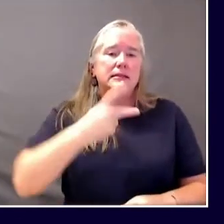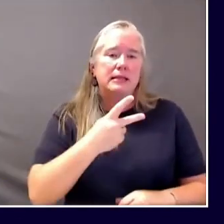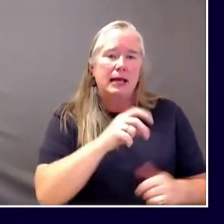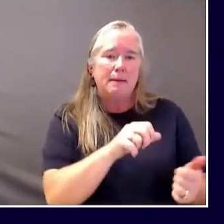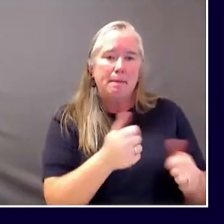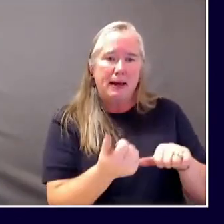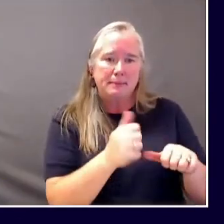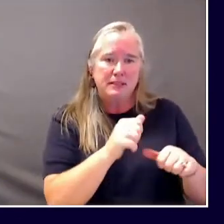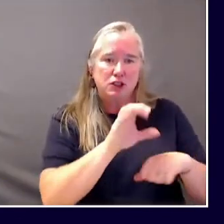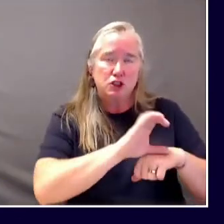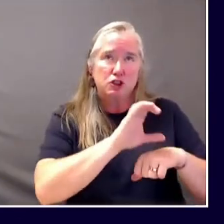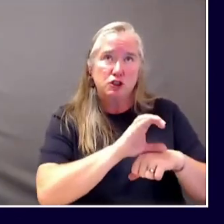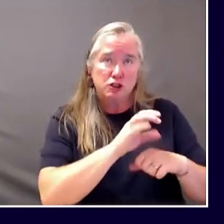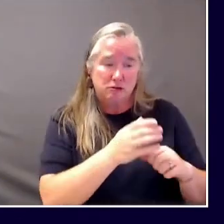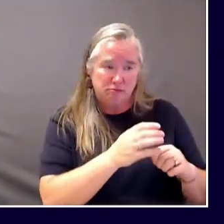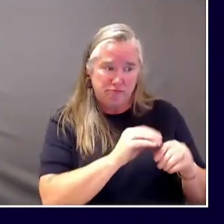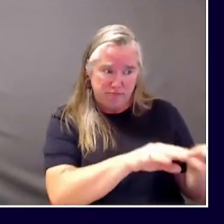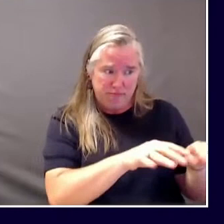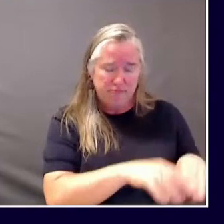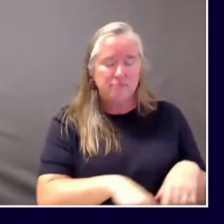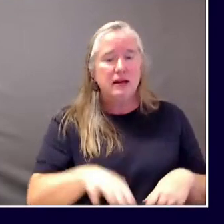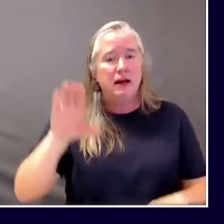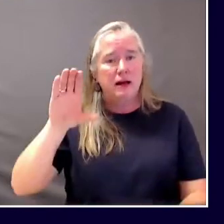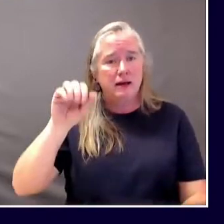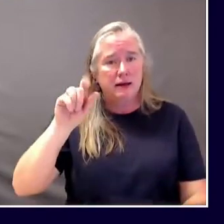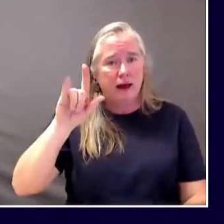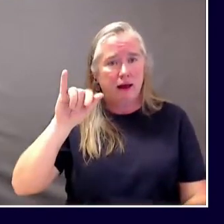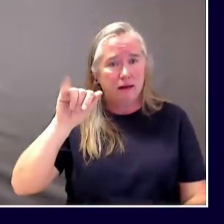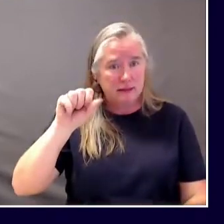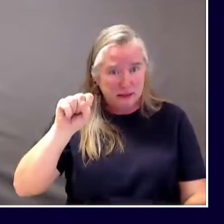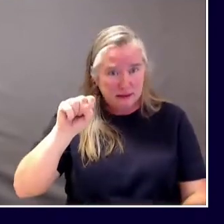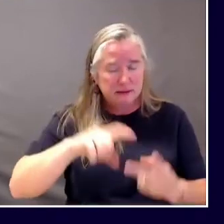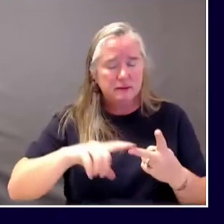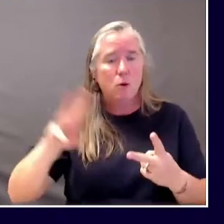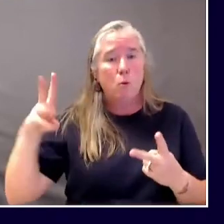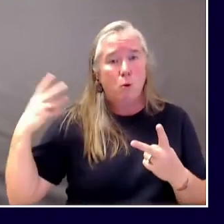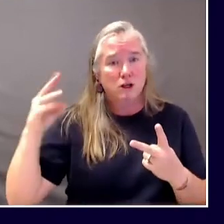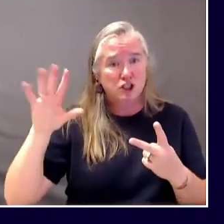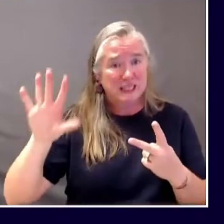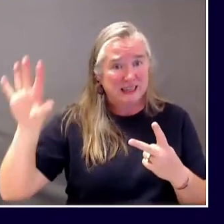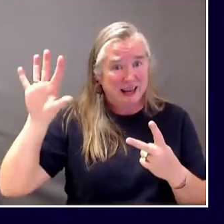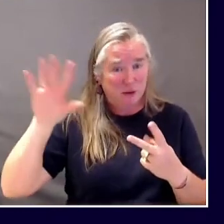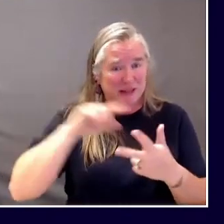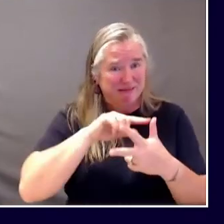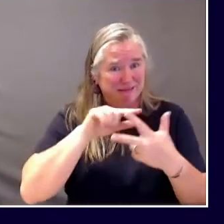cases and callous and Washington